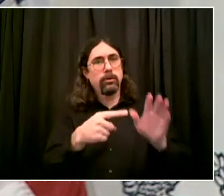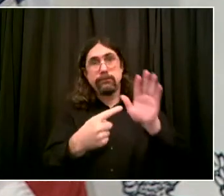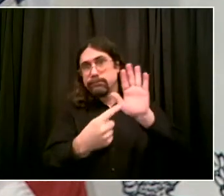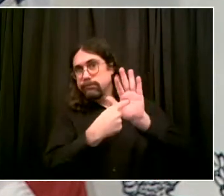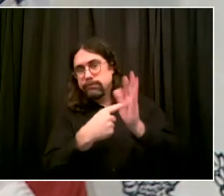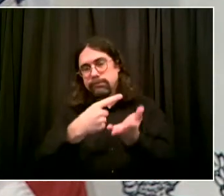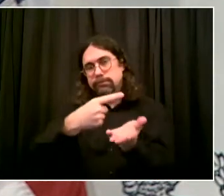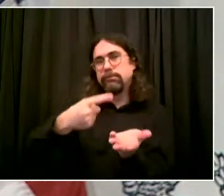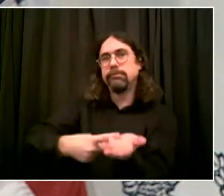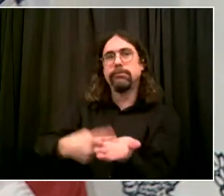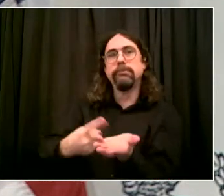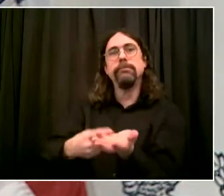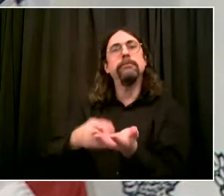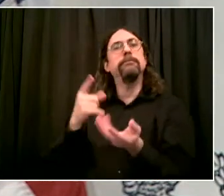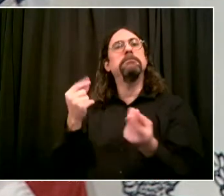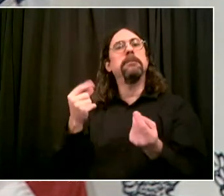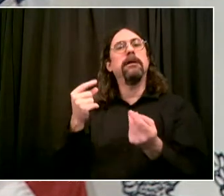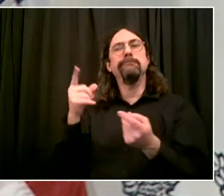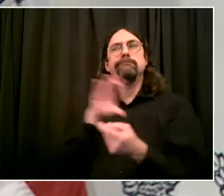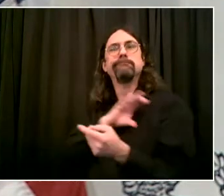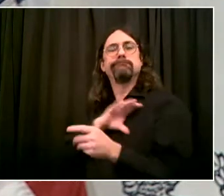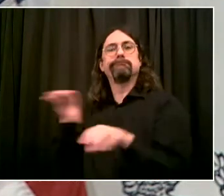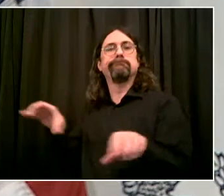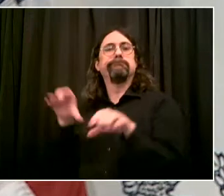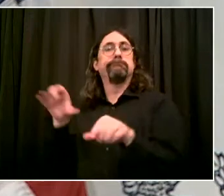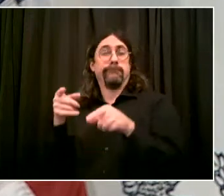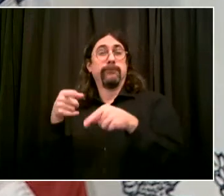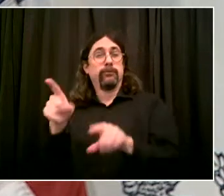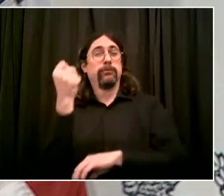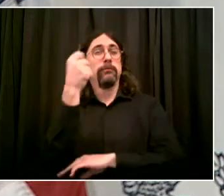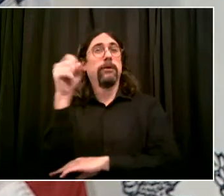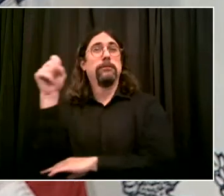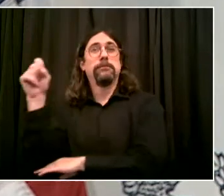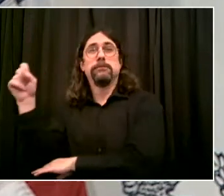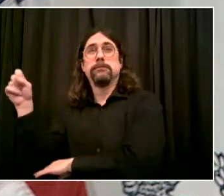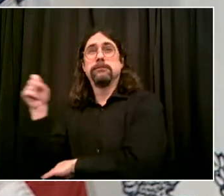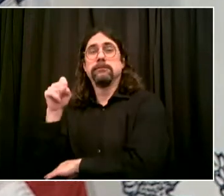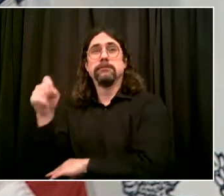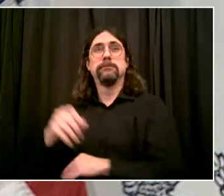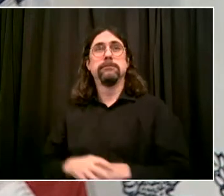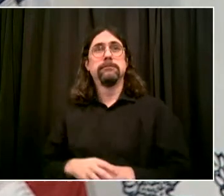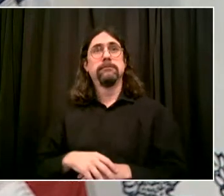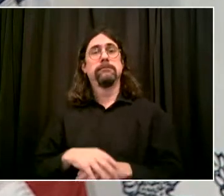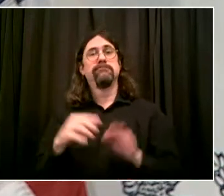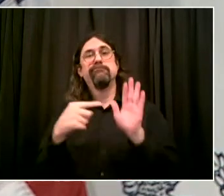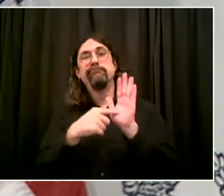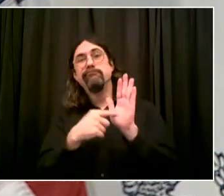REPORT FOUND IS IN MYPD ACTED